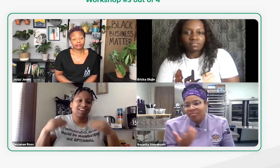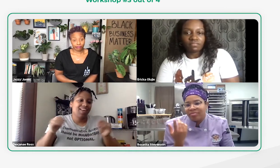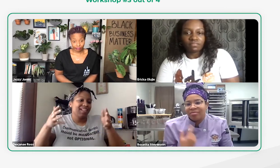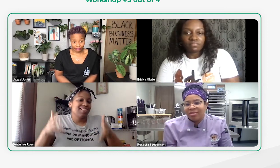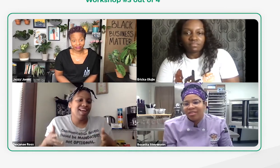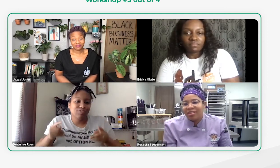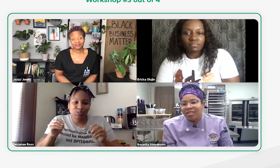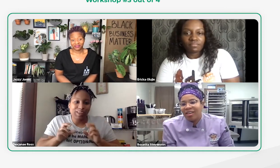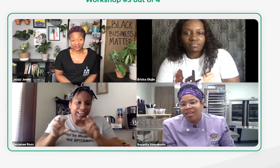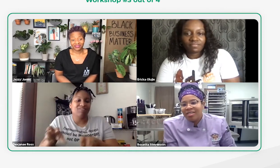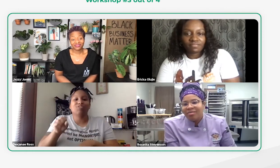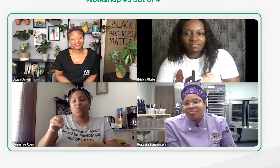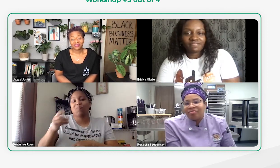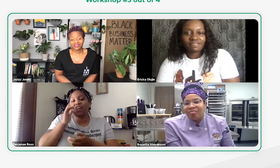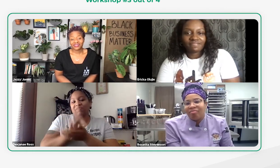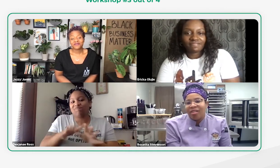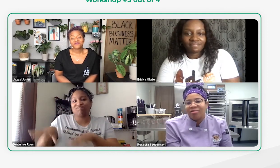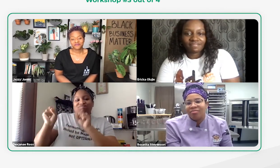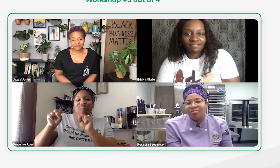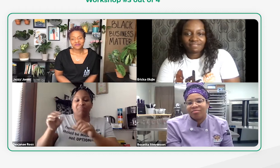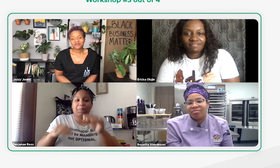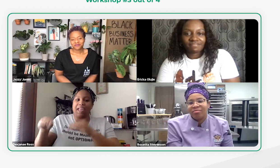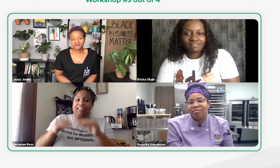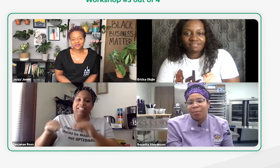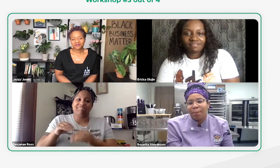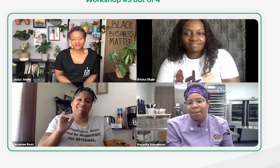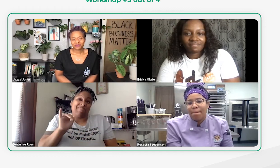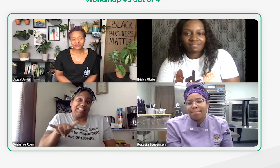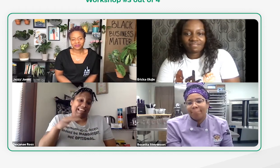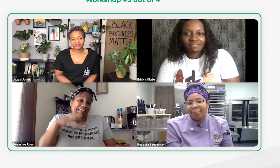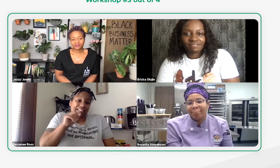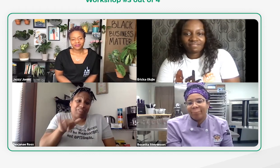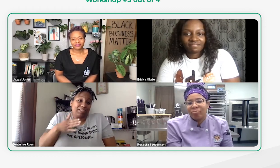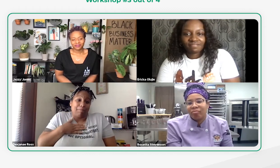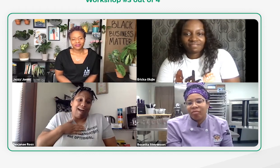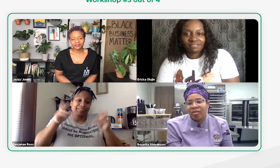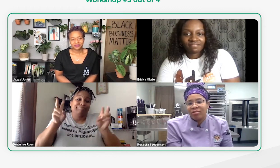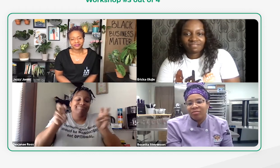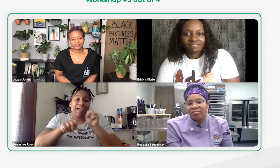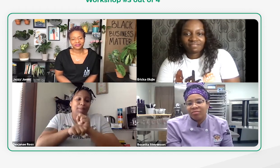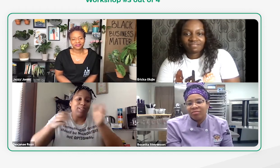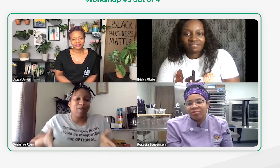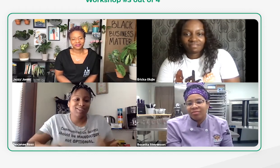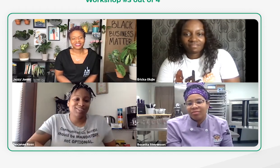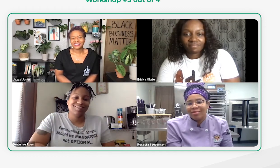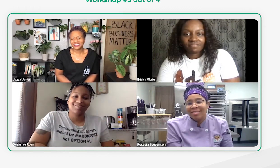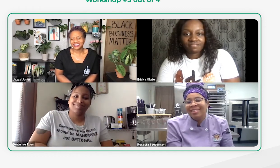I'm exhausted. I have nothing left to give. My partner will take over packaging. That is my